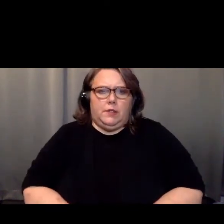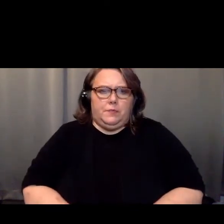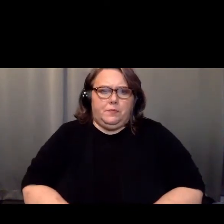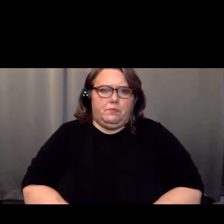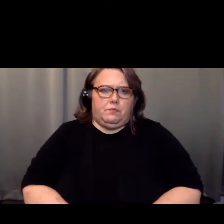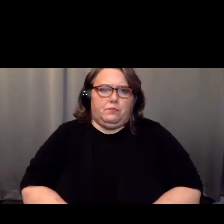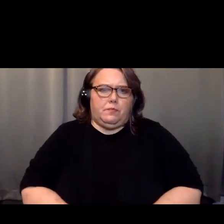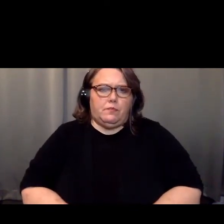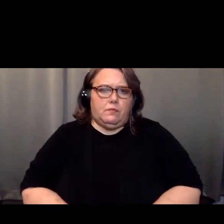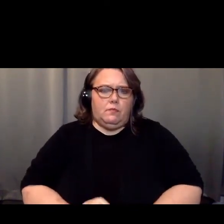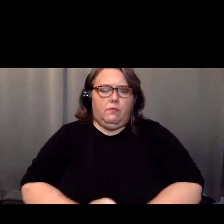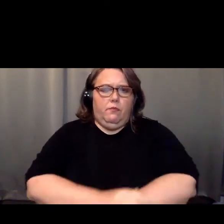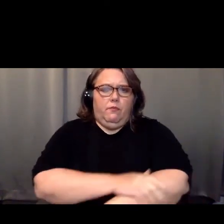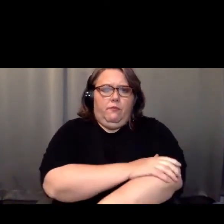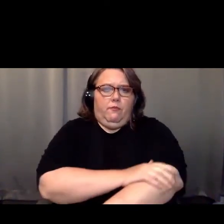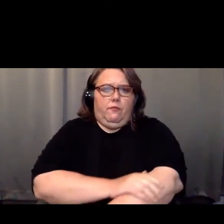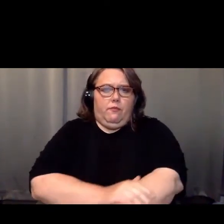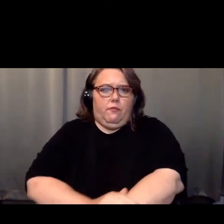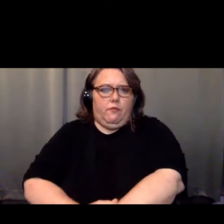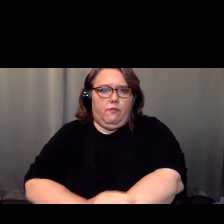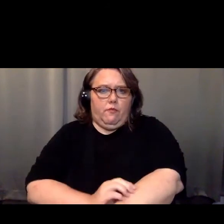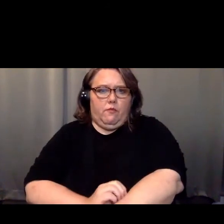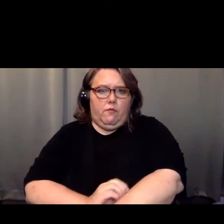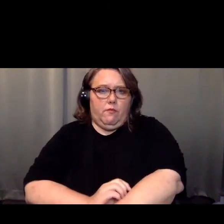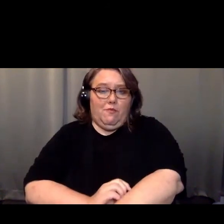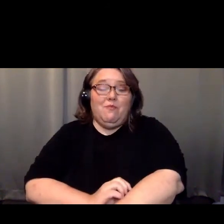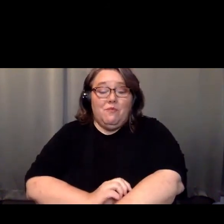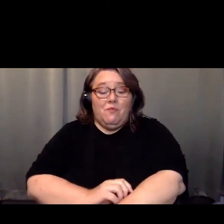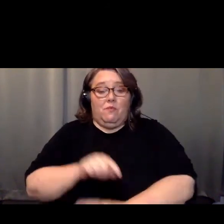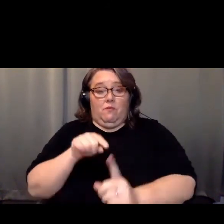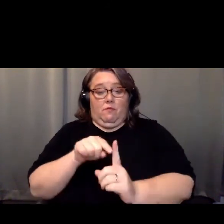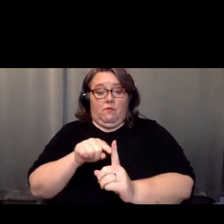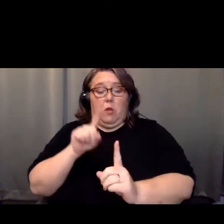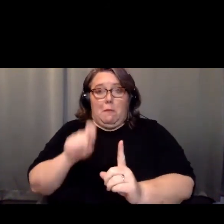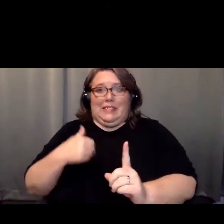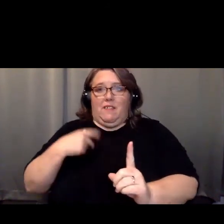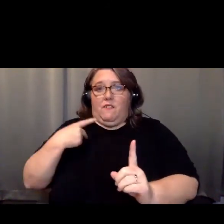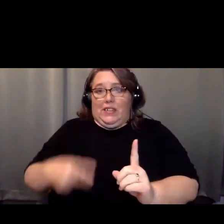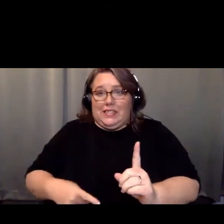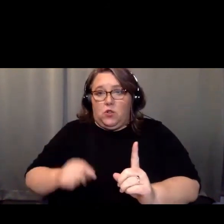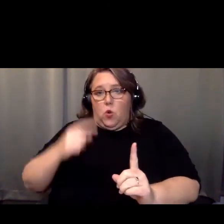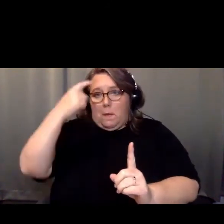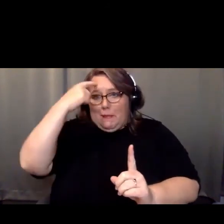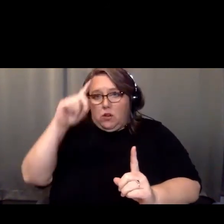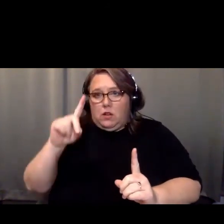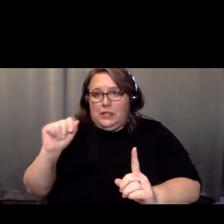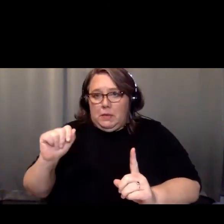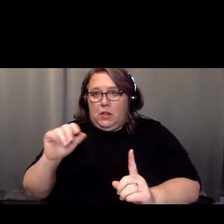Well, the individual has to have a physical or mental disability or impairment that substantially